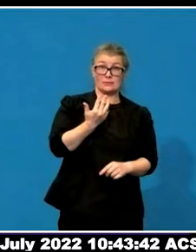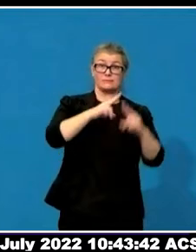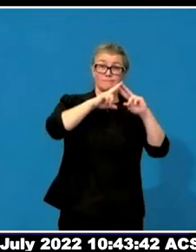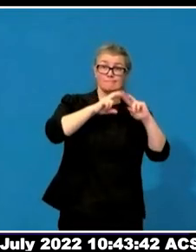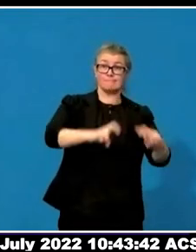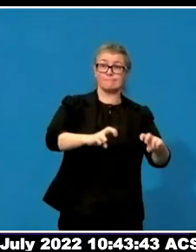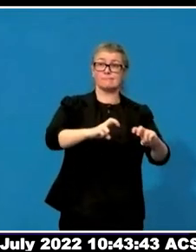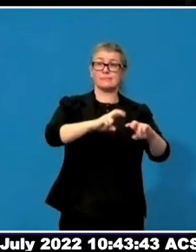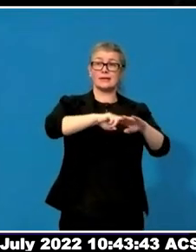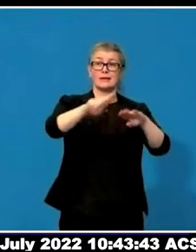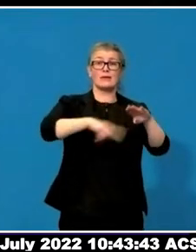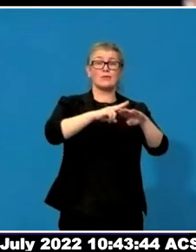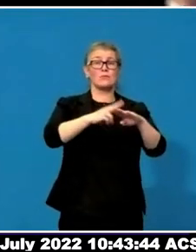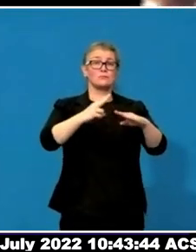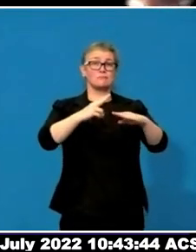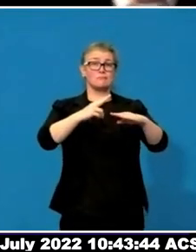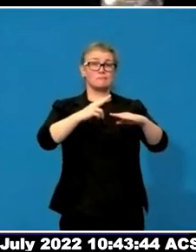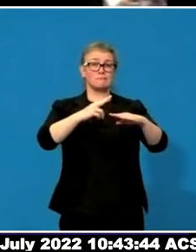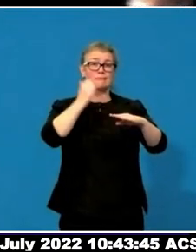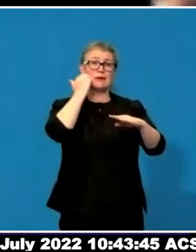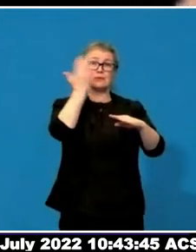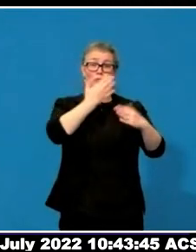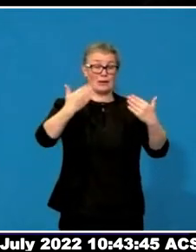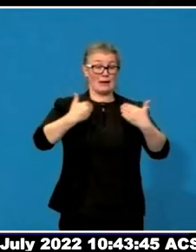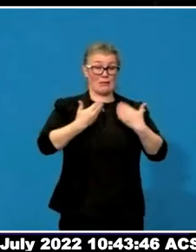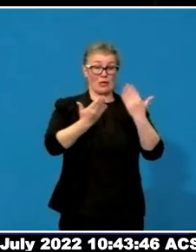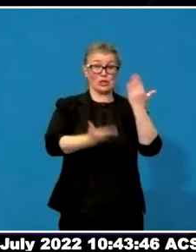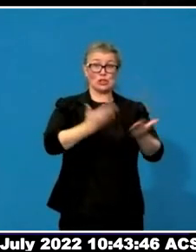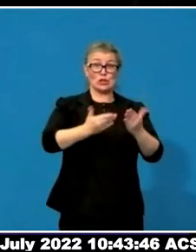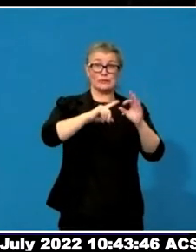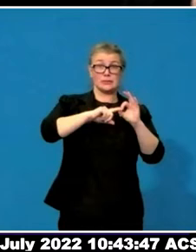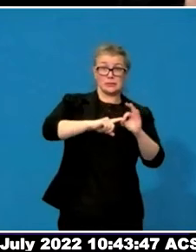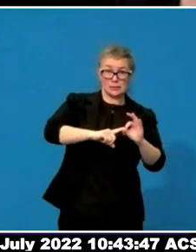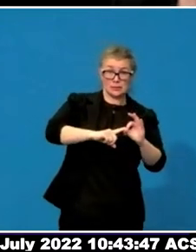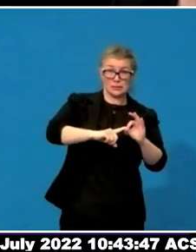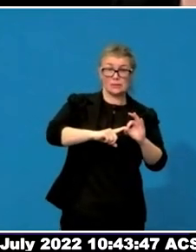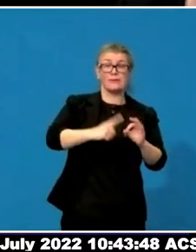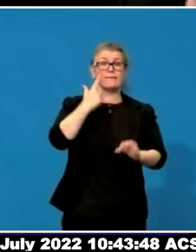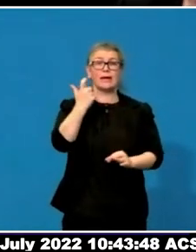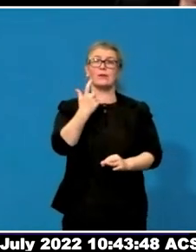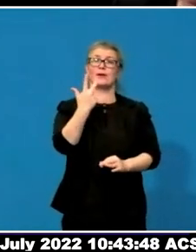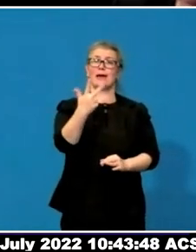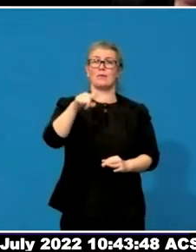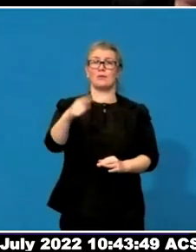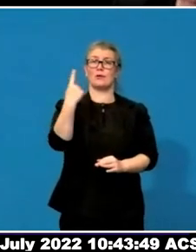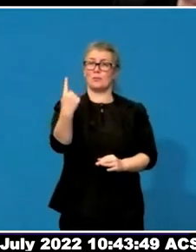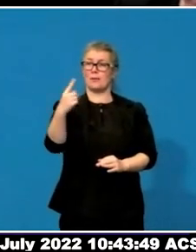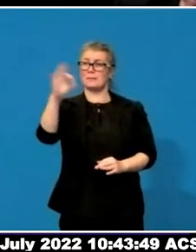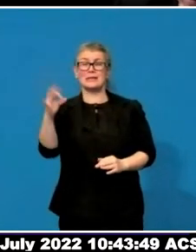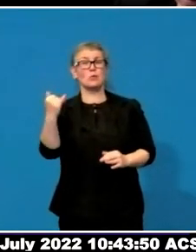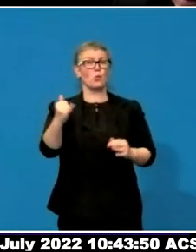Strait Islander Health Service, which identified 8.1 per cent or 66,000 First